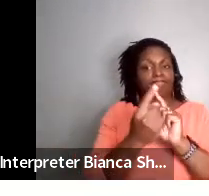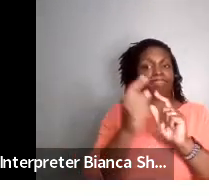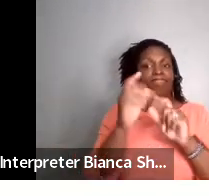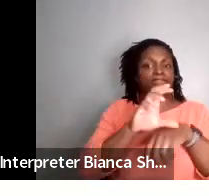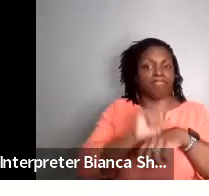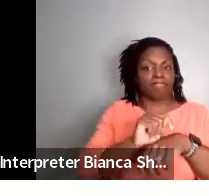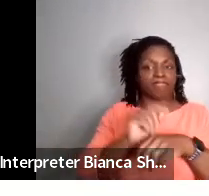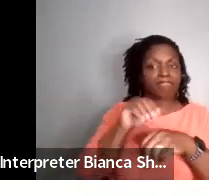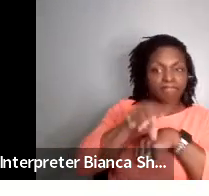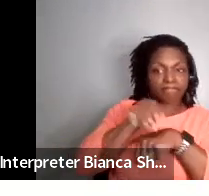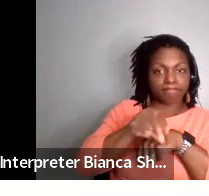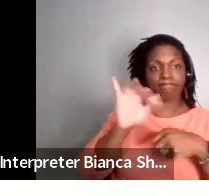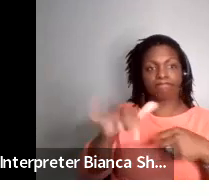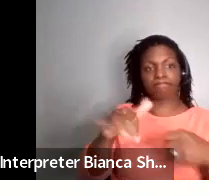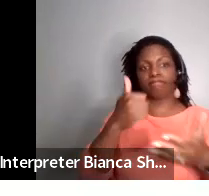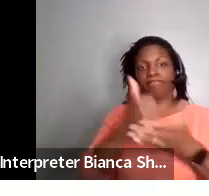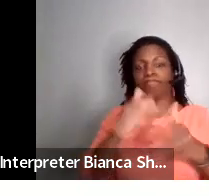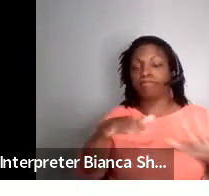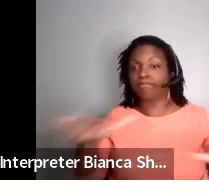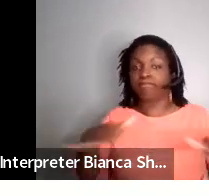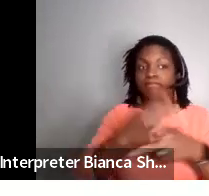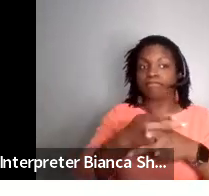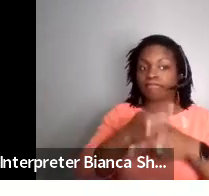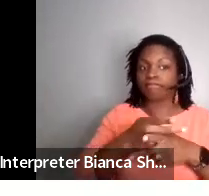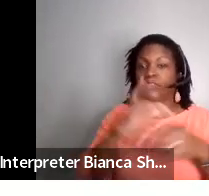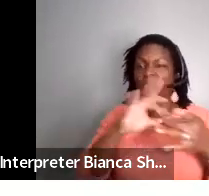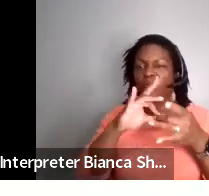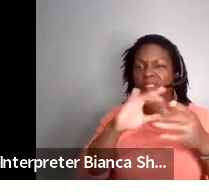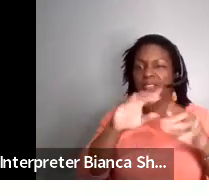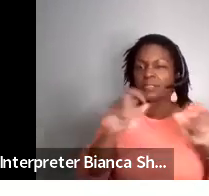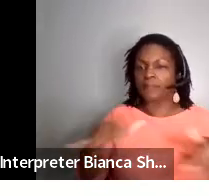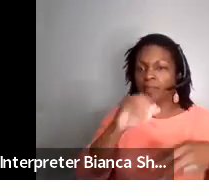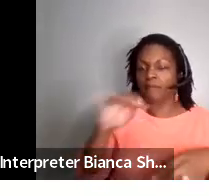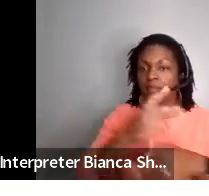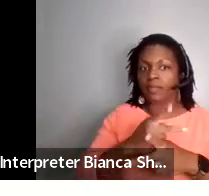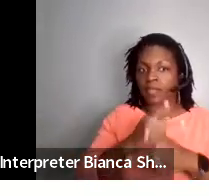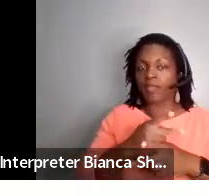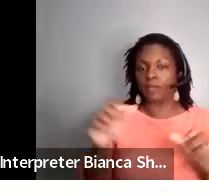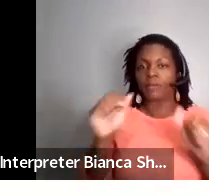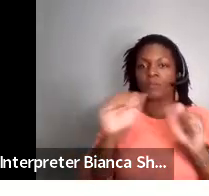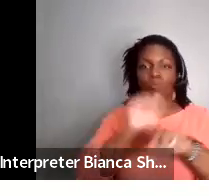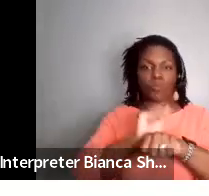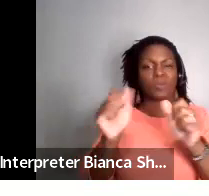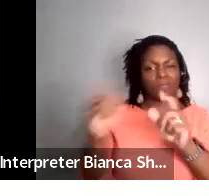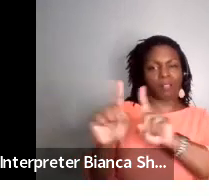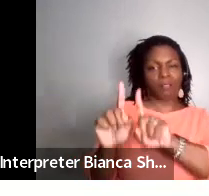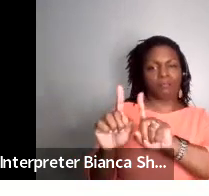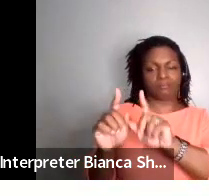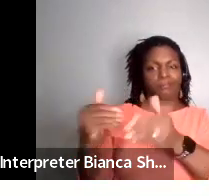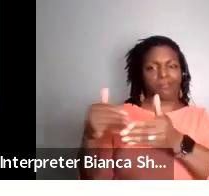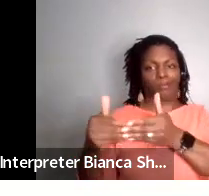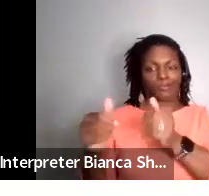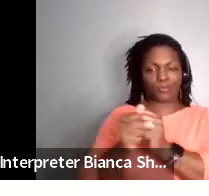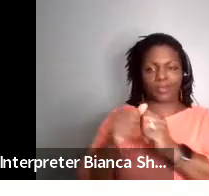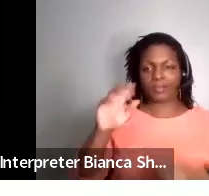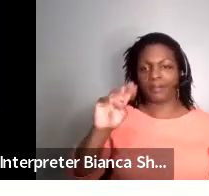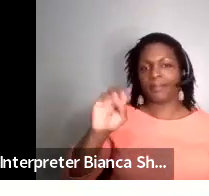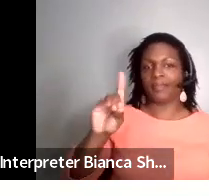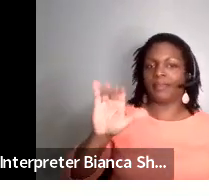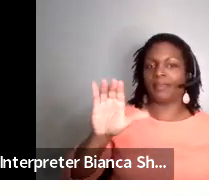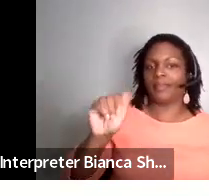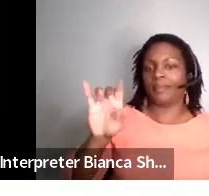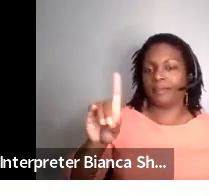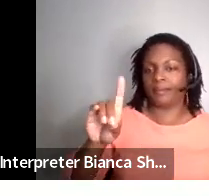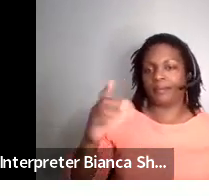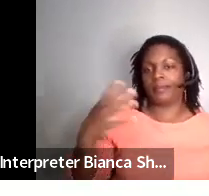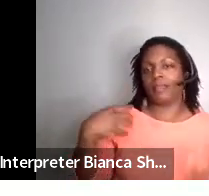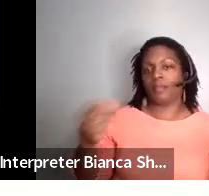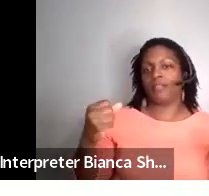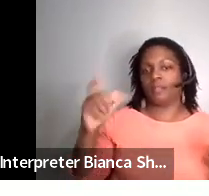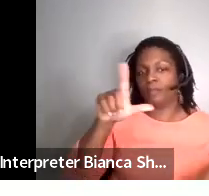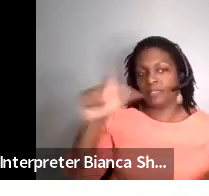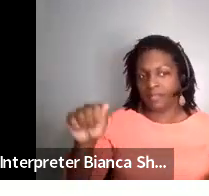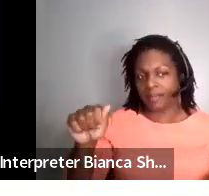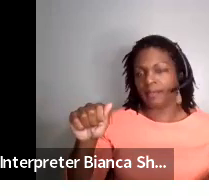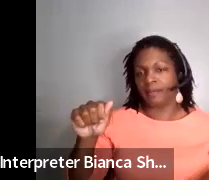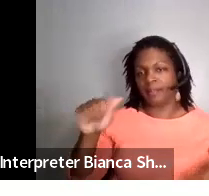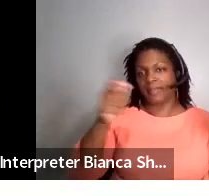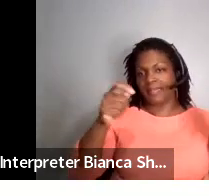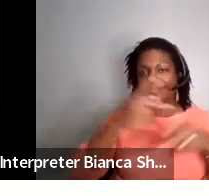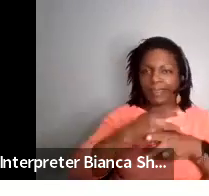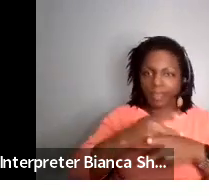Medicaid healthy Louisiana Project. So we work closely with Medicaid for behavioral health services as well as with all of our sister agencies within the Department of Health, because we know that whether your illness is a